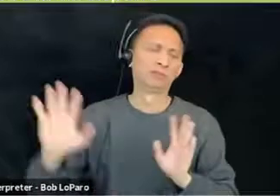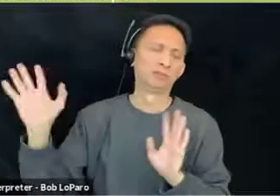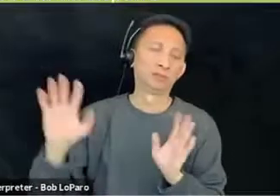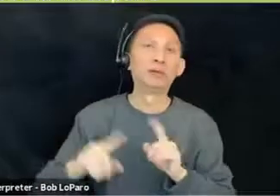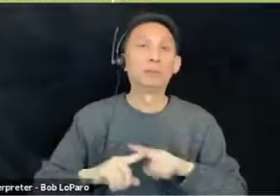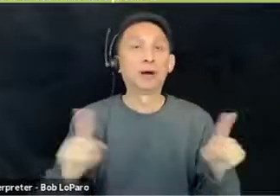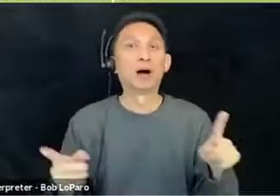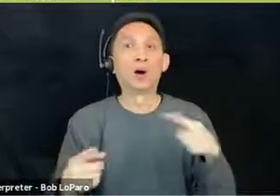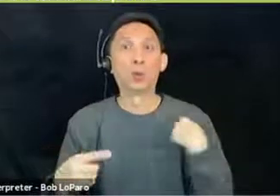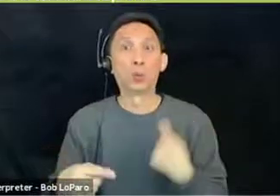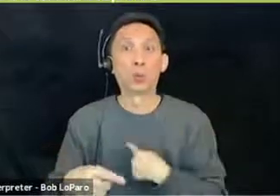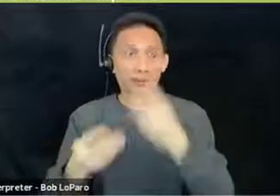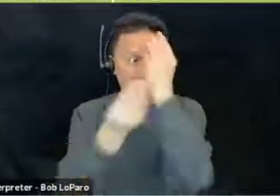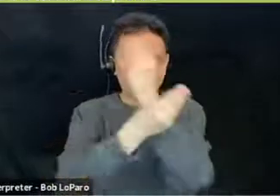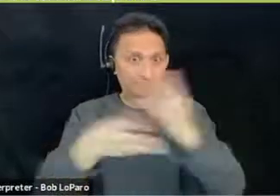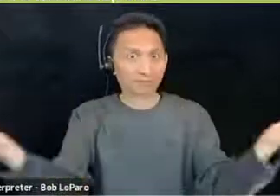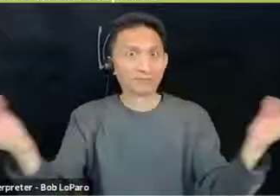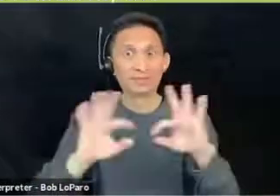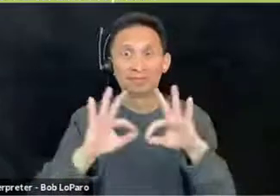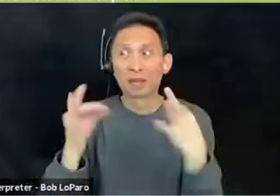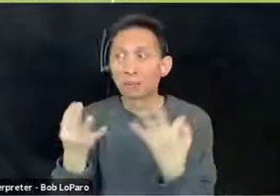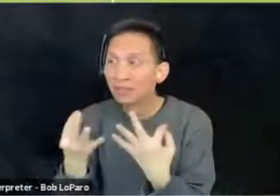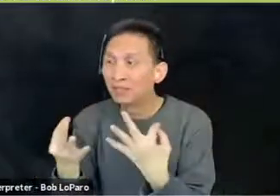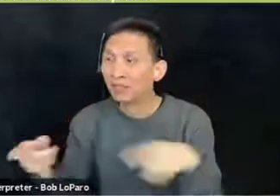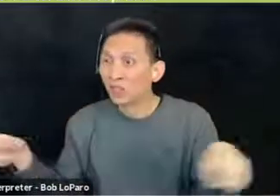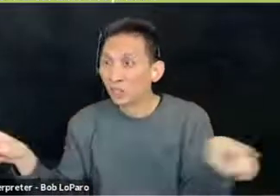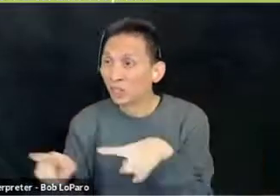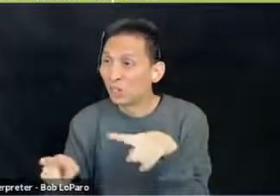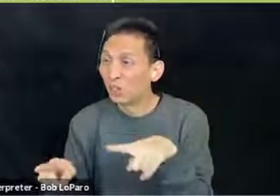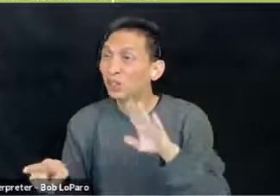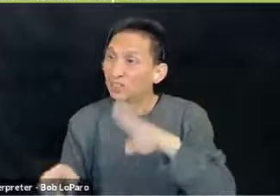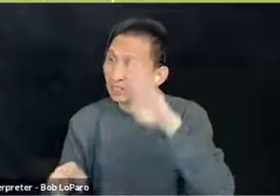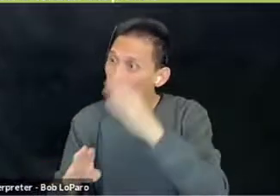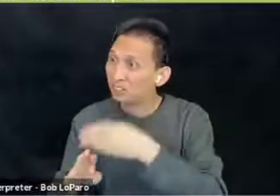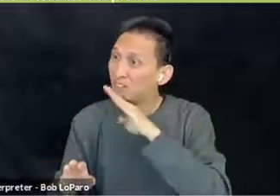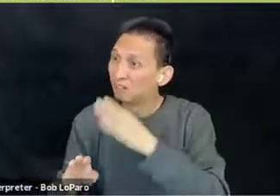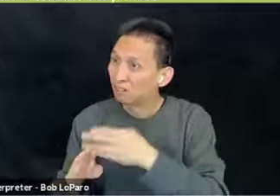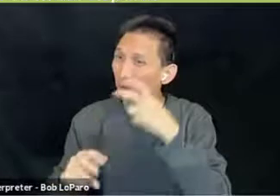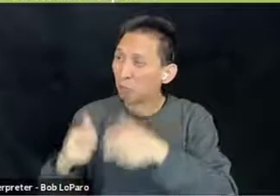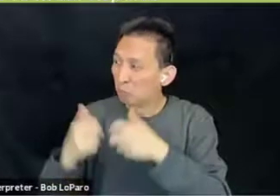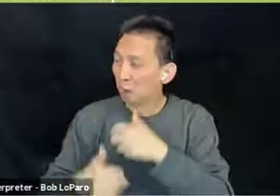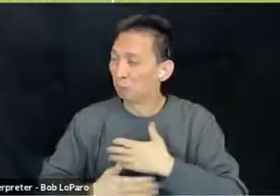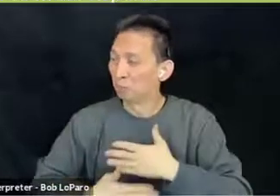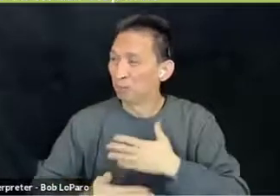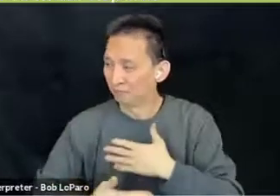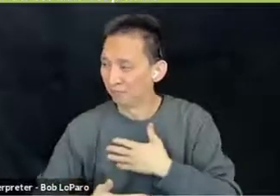and could help provide some better quality-of-life, not only for the child,